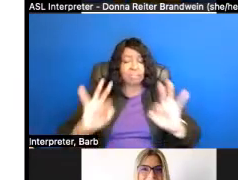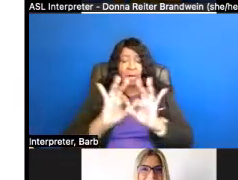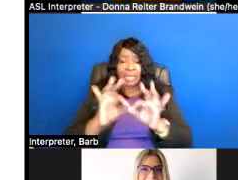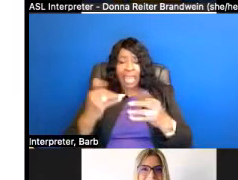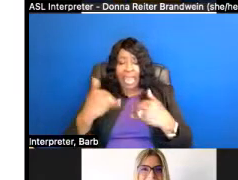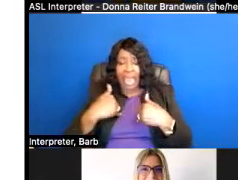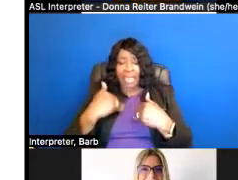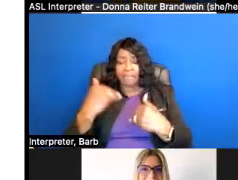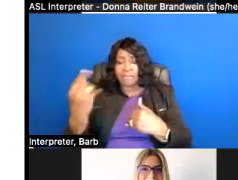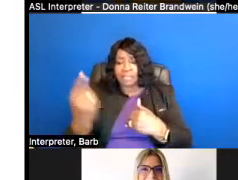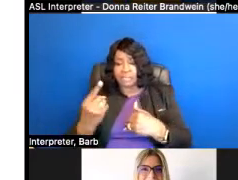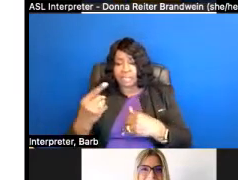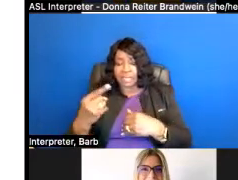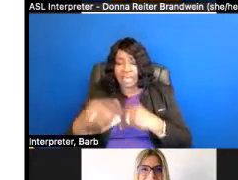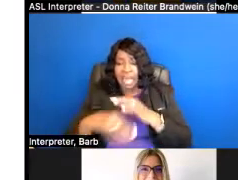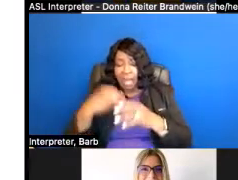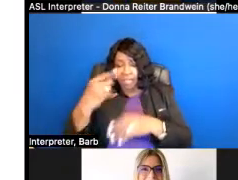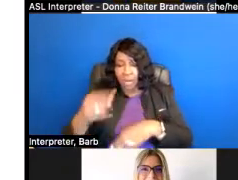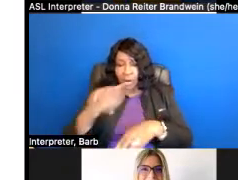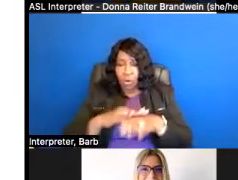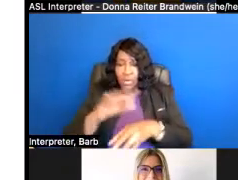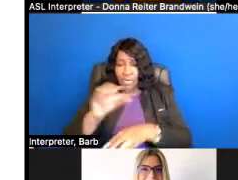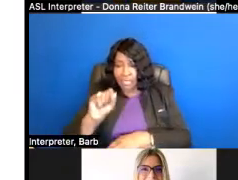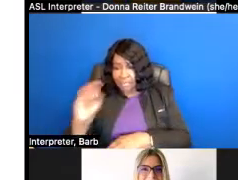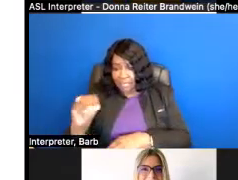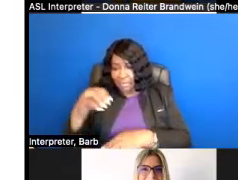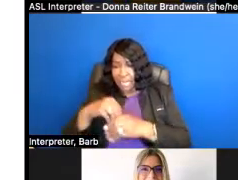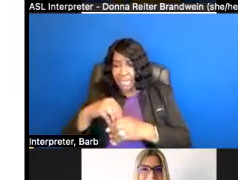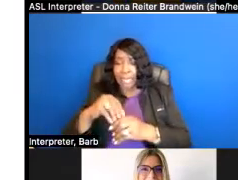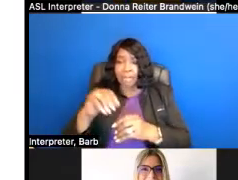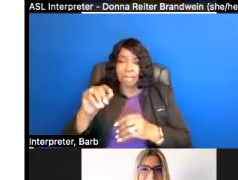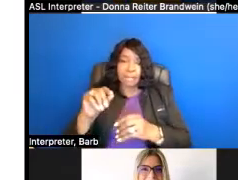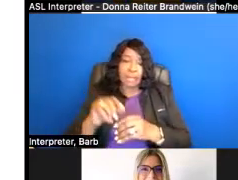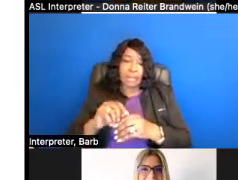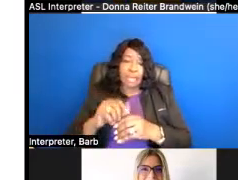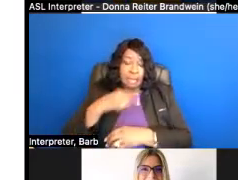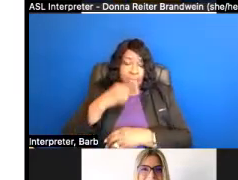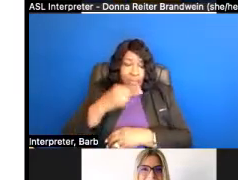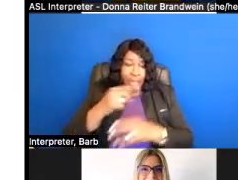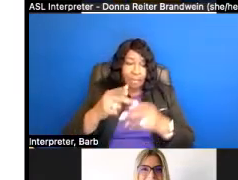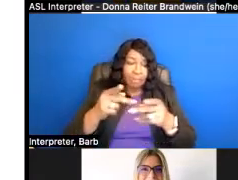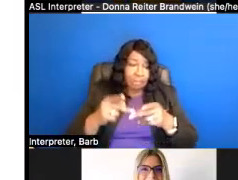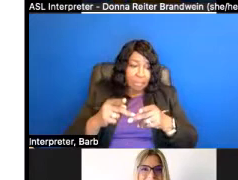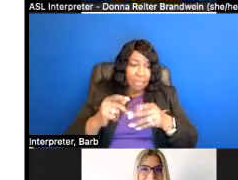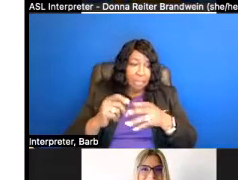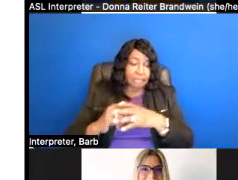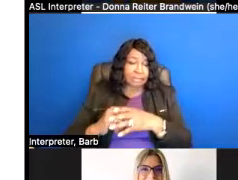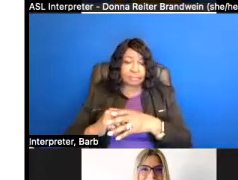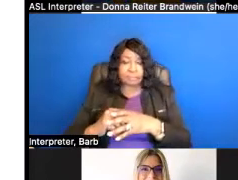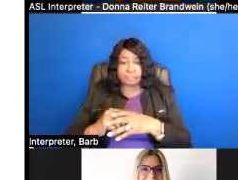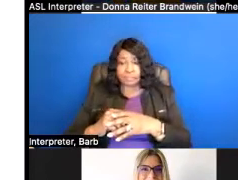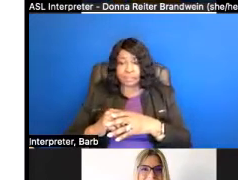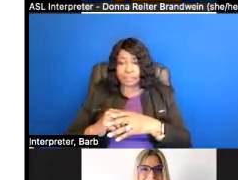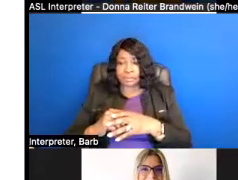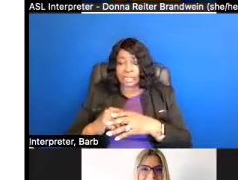on social media, in a public facing way, a blog, something that is public.